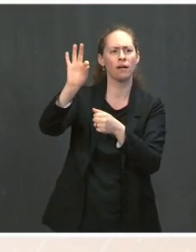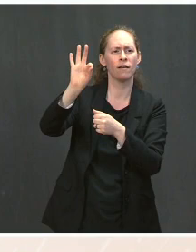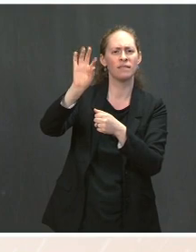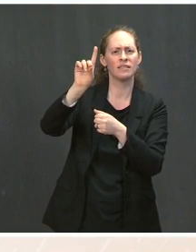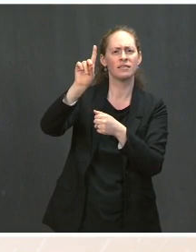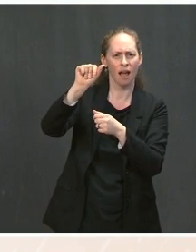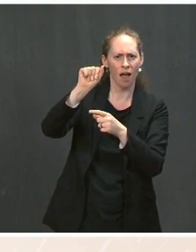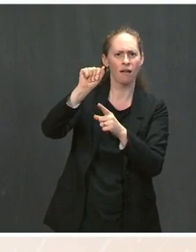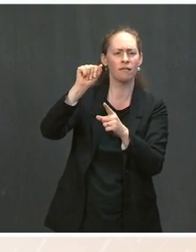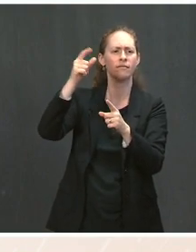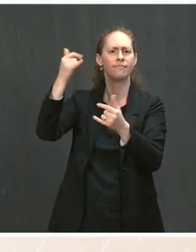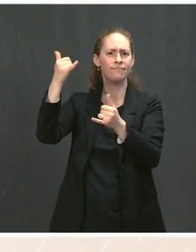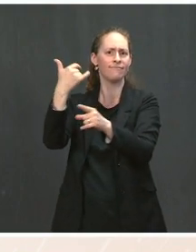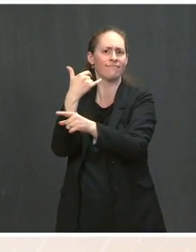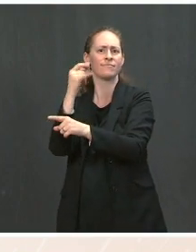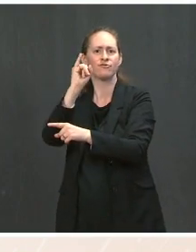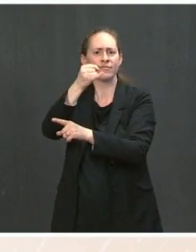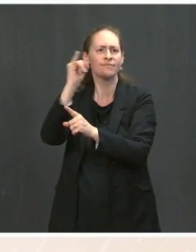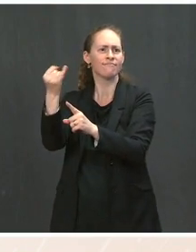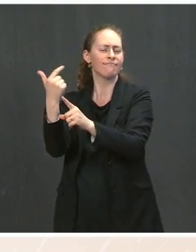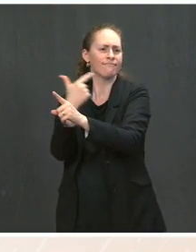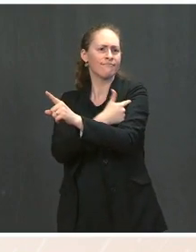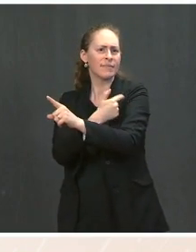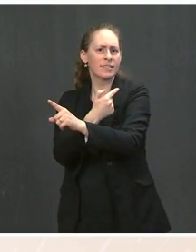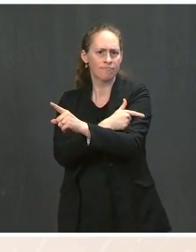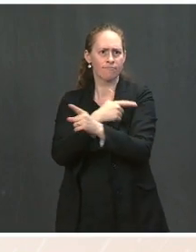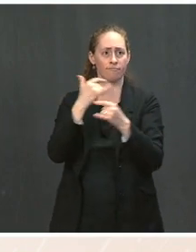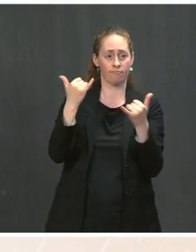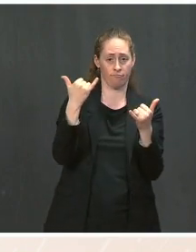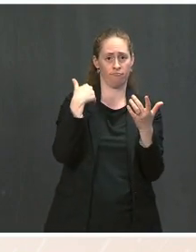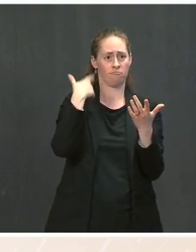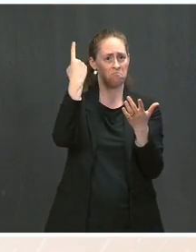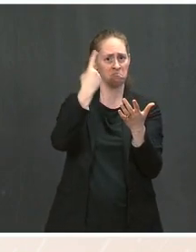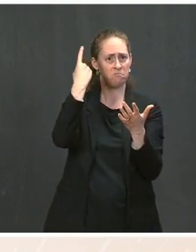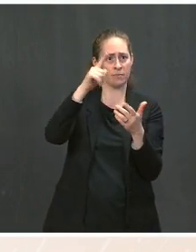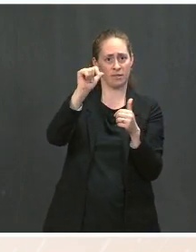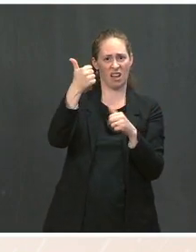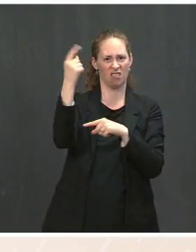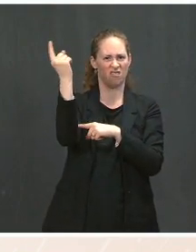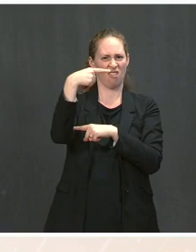within 10 days they're going to talk about that pause. Ms. Psaki: Mm-hmm. The Press: Is the White House frustrated at all